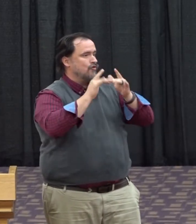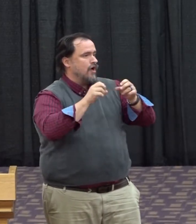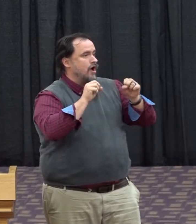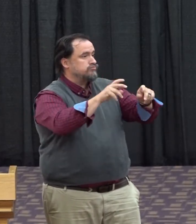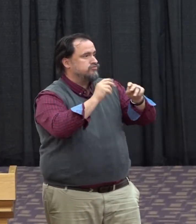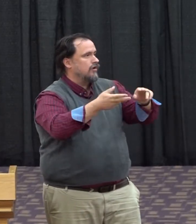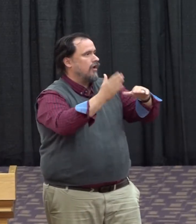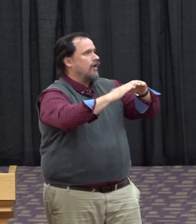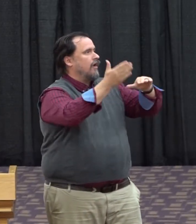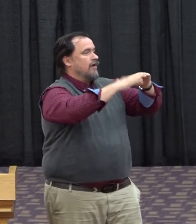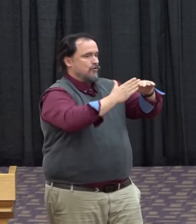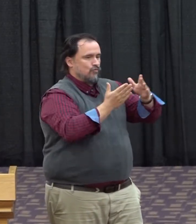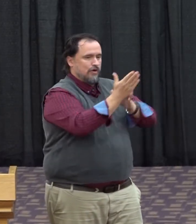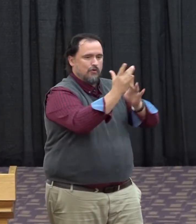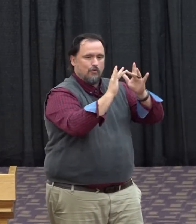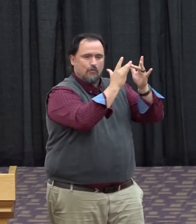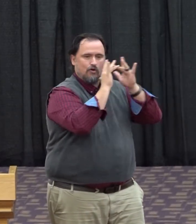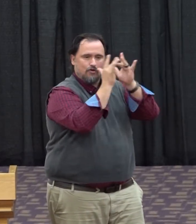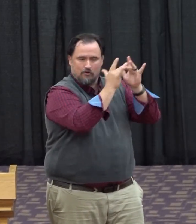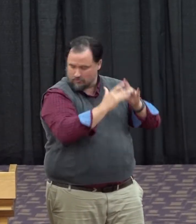It builds your networking opportunities.